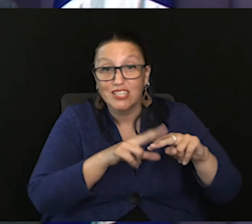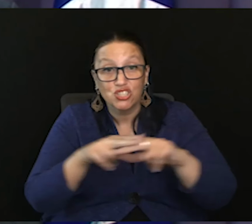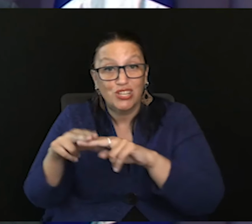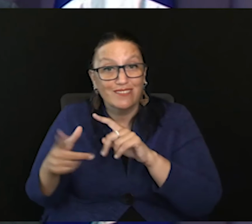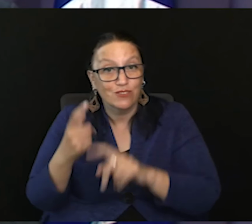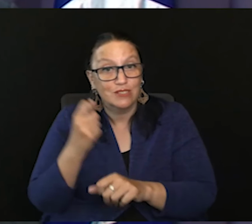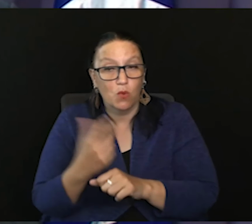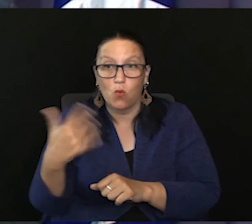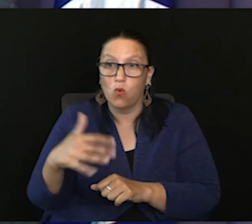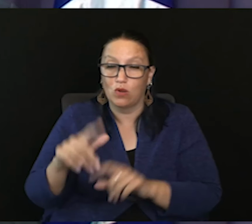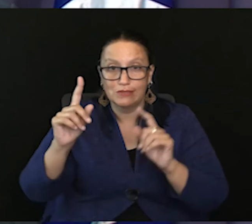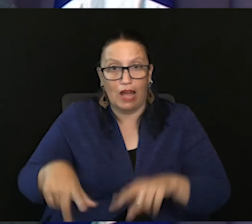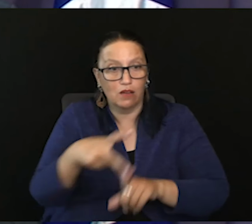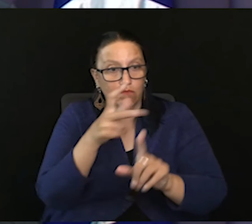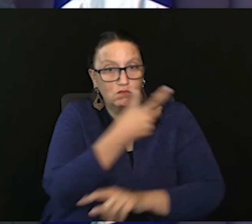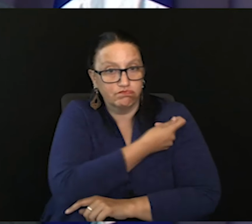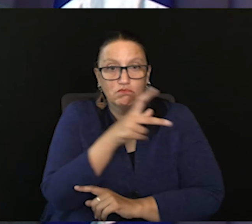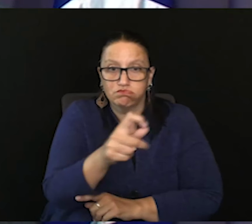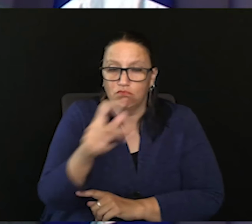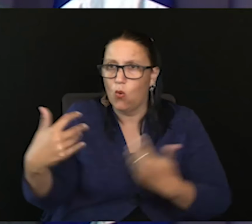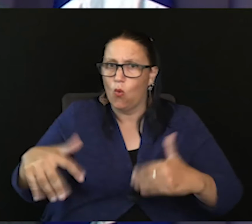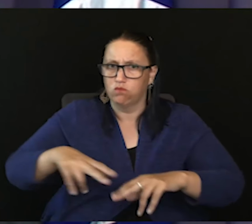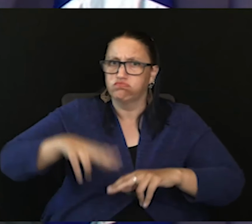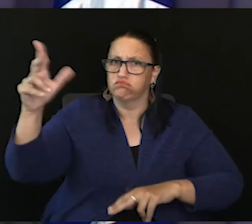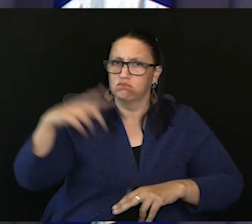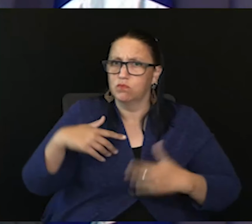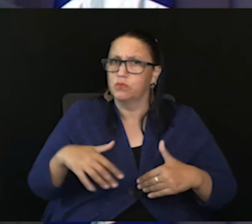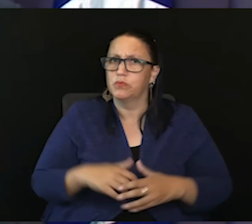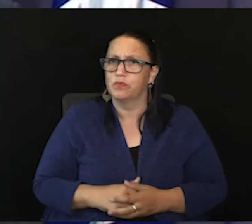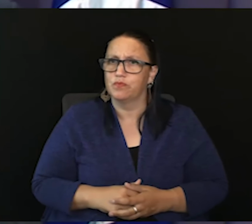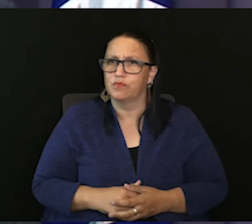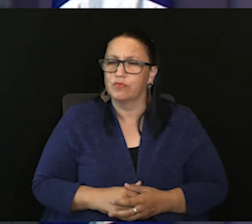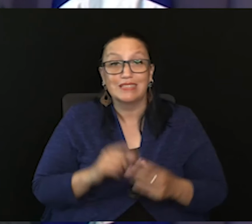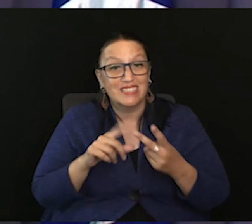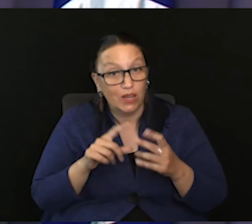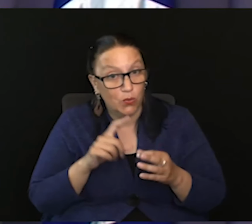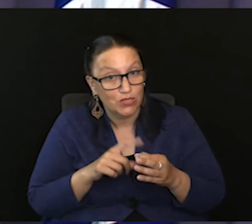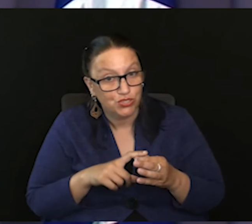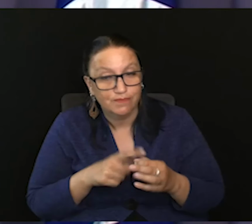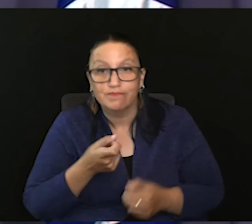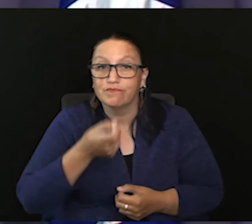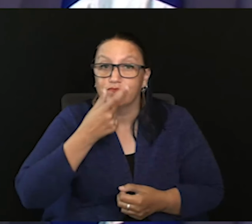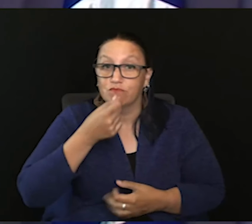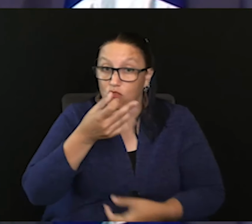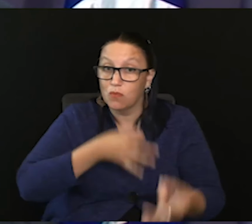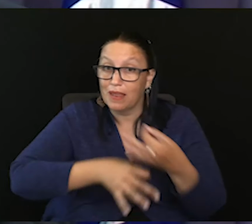in places like Fiji have really been impressive. To answer your question about not a substitute for vaccination,